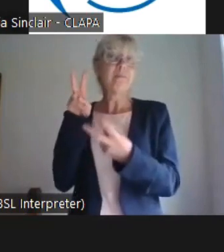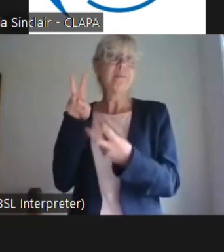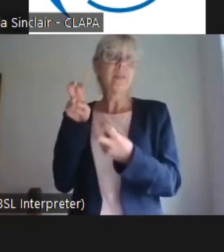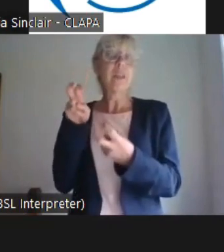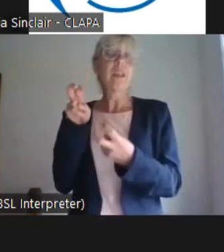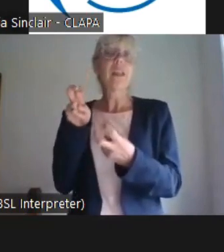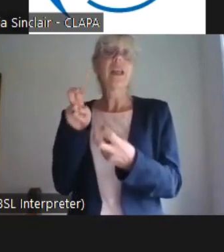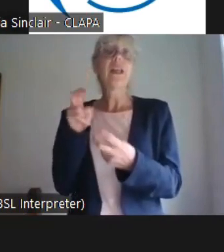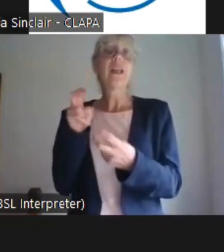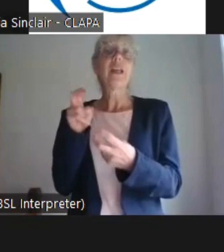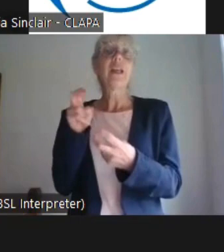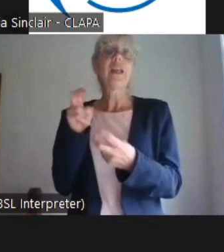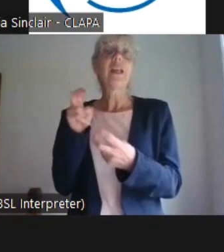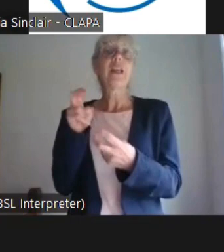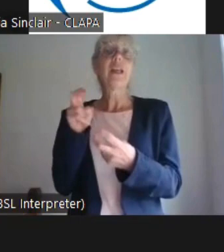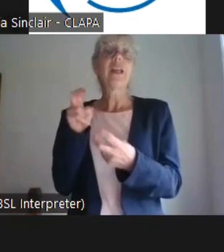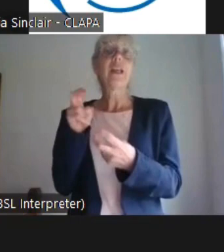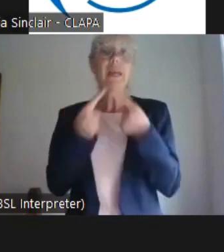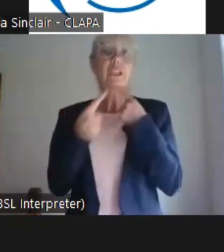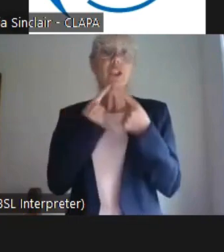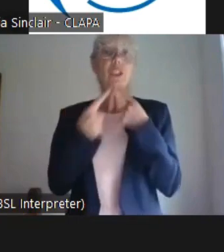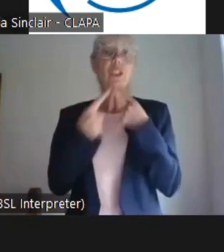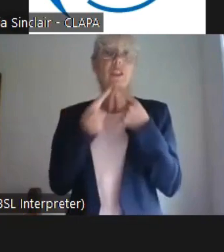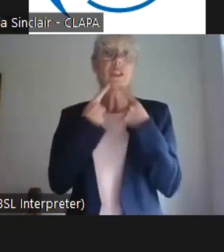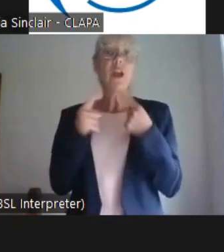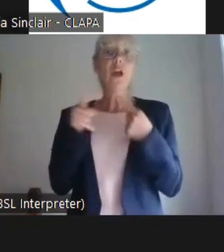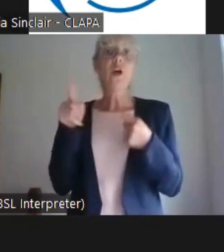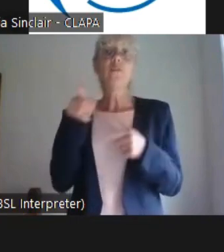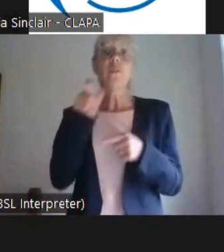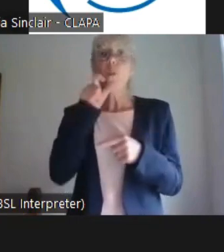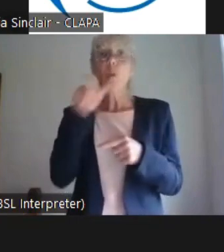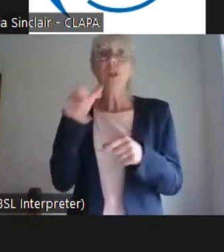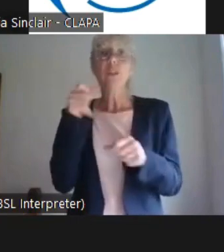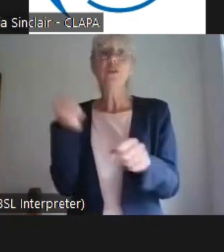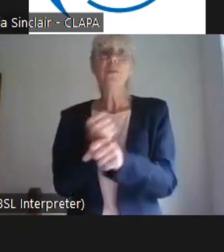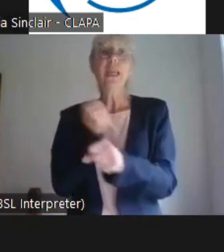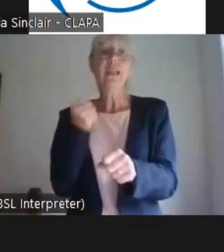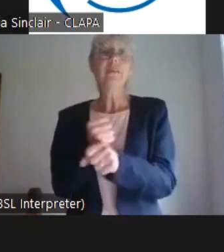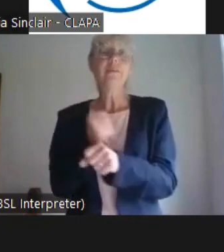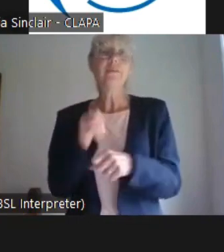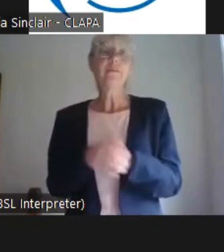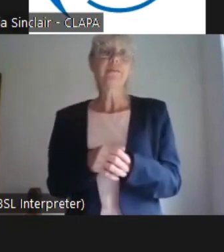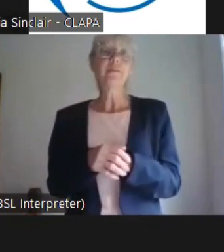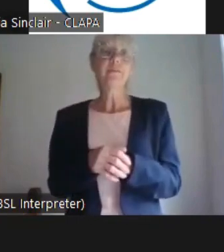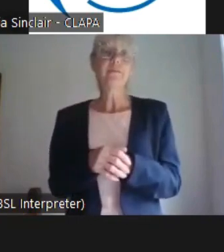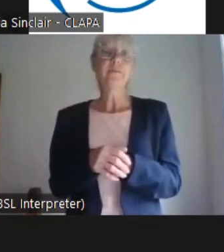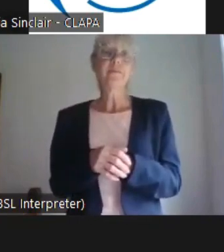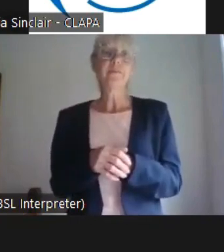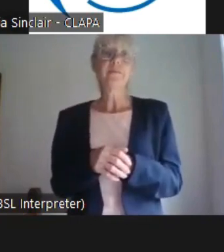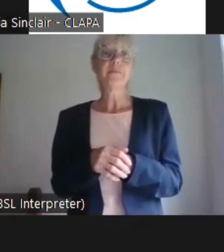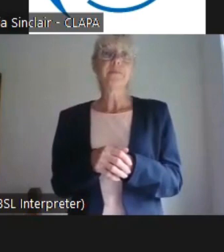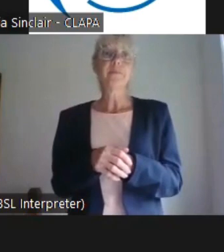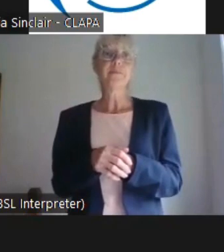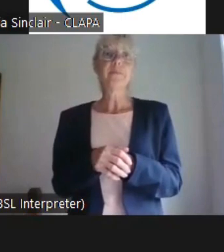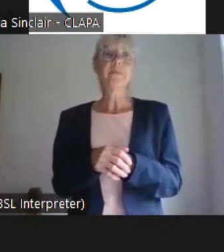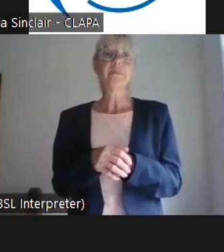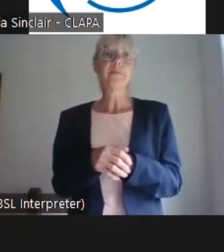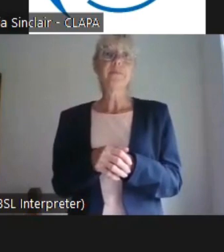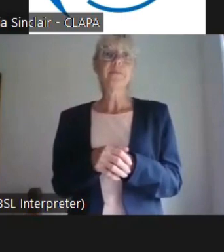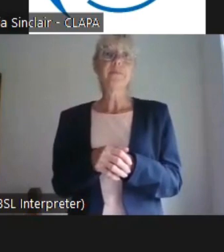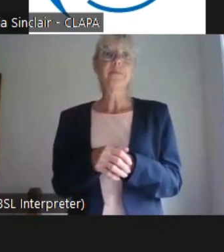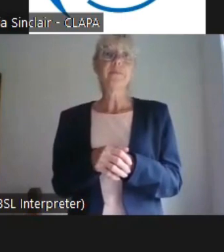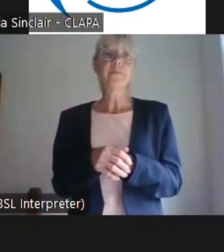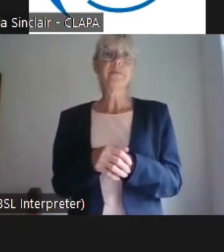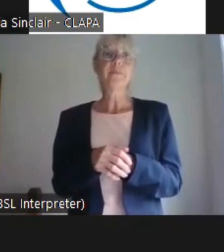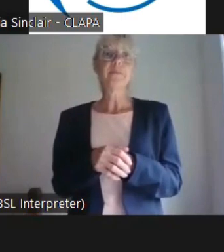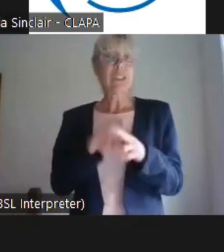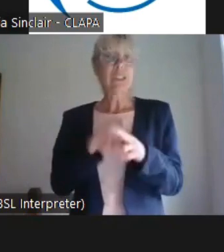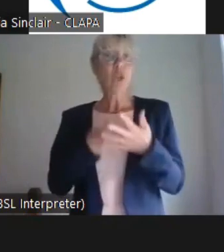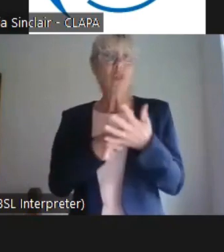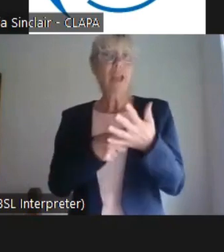making in the words as possible and so sometimes I um recommend to parents that sound back so they